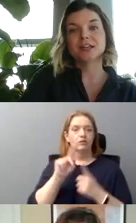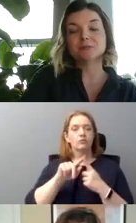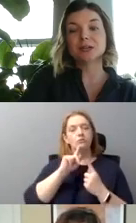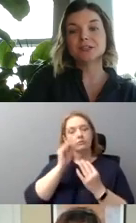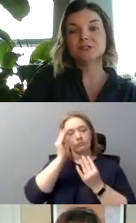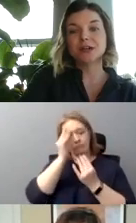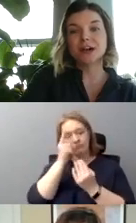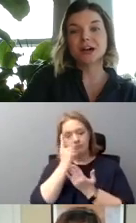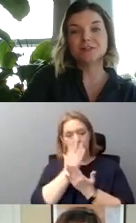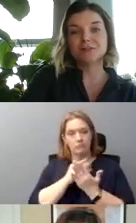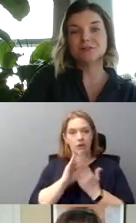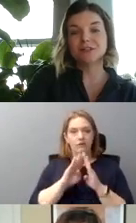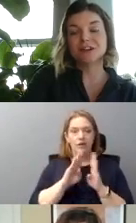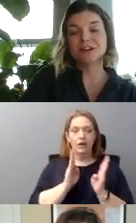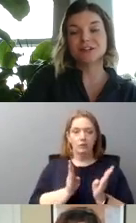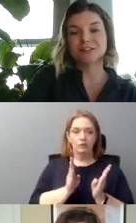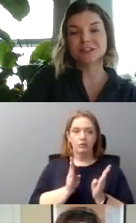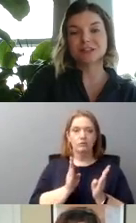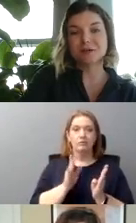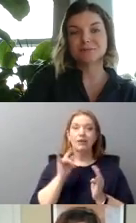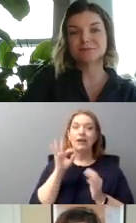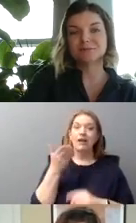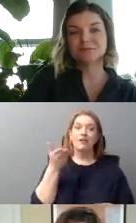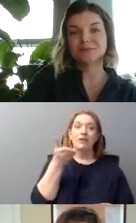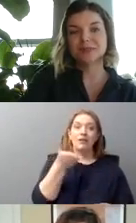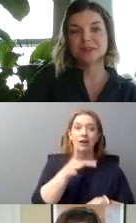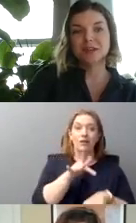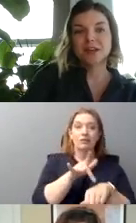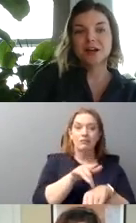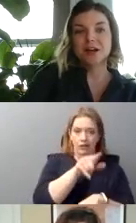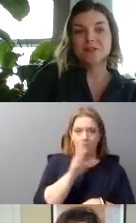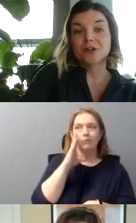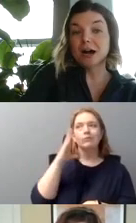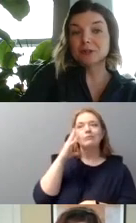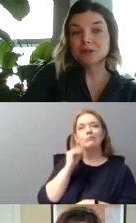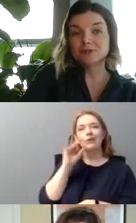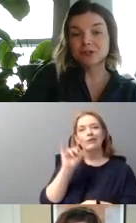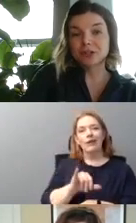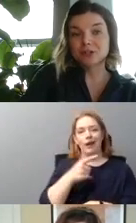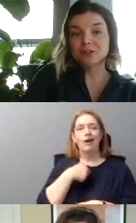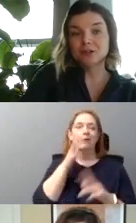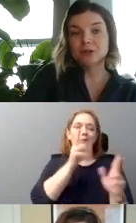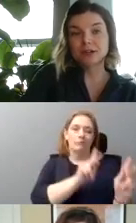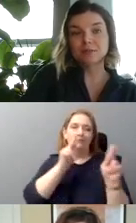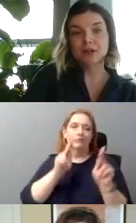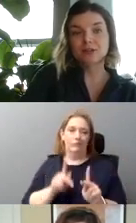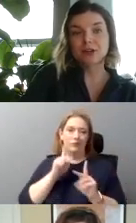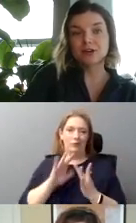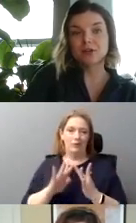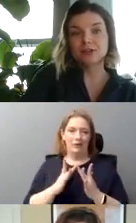an experience you might have if you were there on site today. For optimal viewing we recommend going